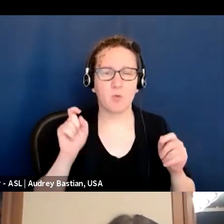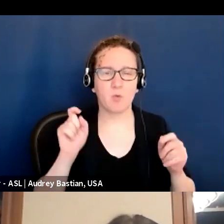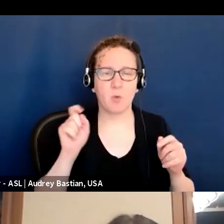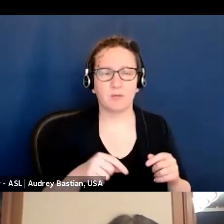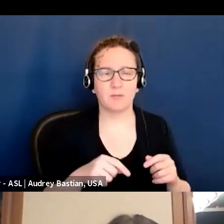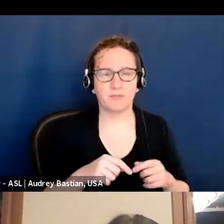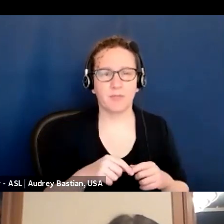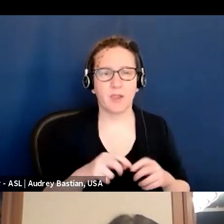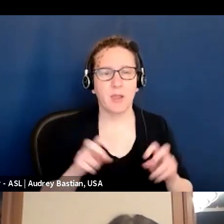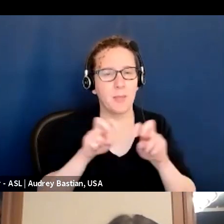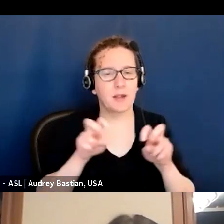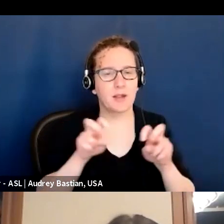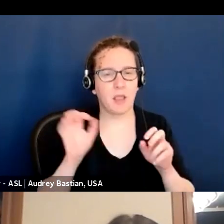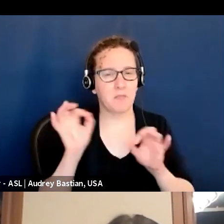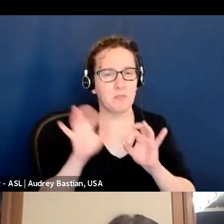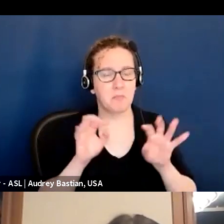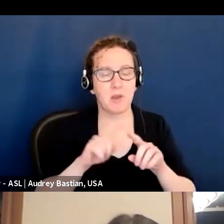are welcome to weigh in. But I can definitely weigh in too